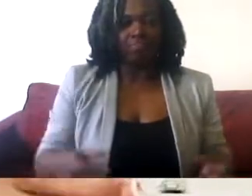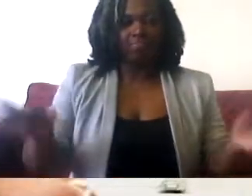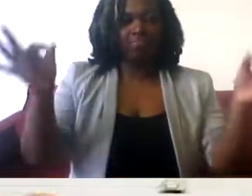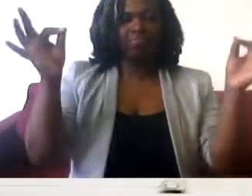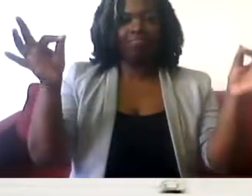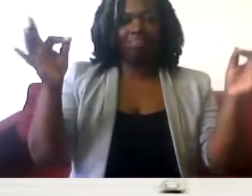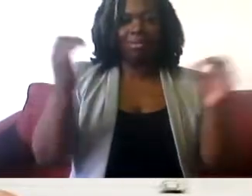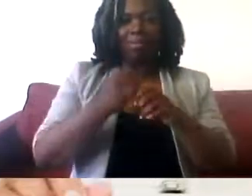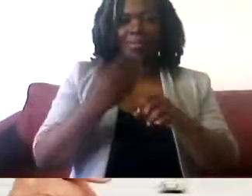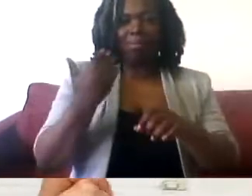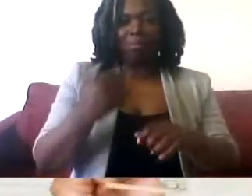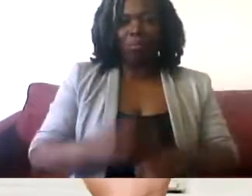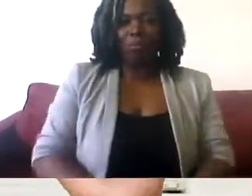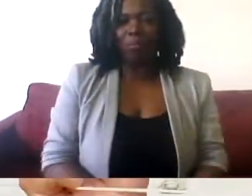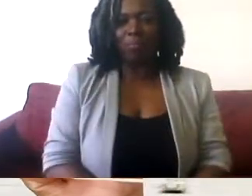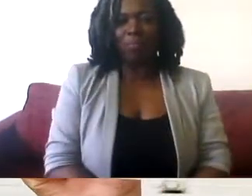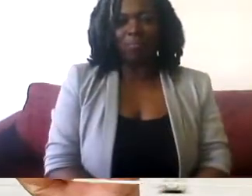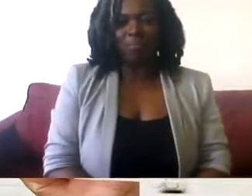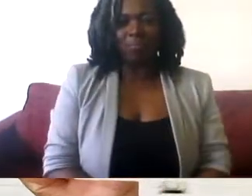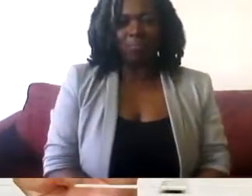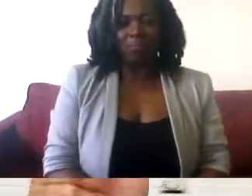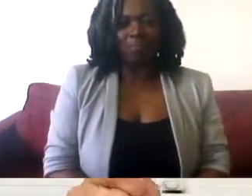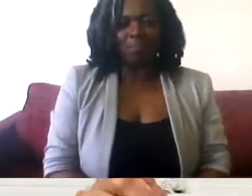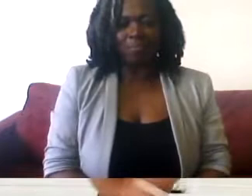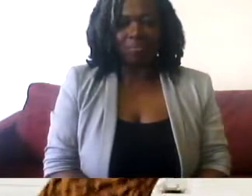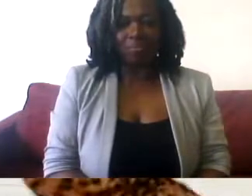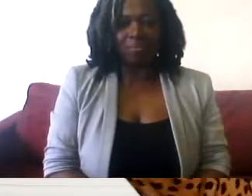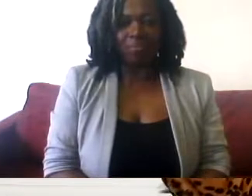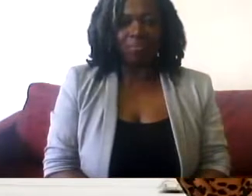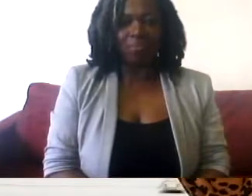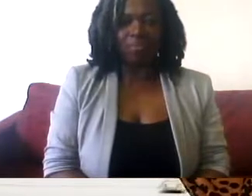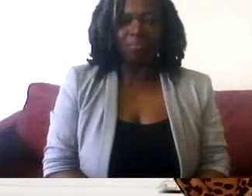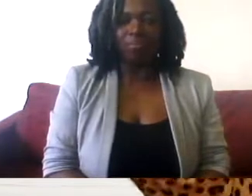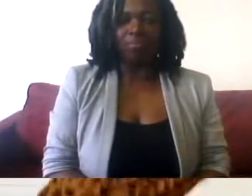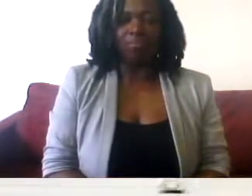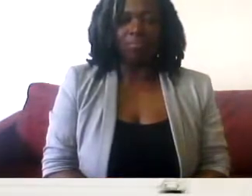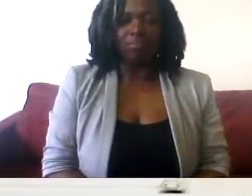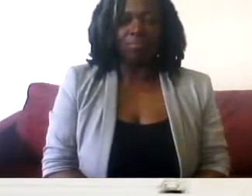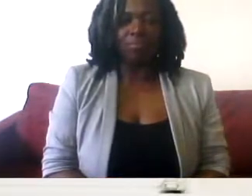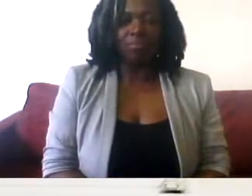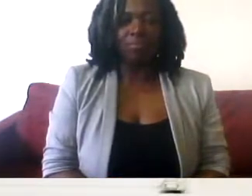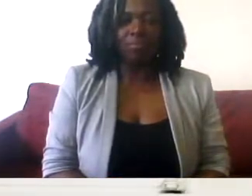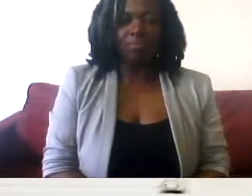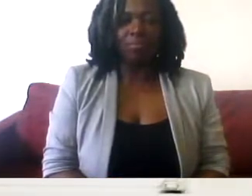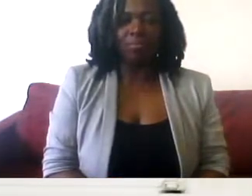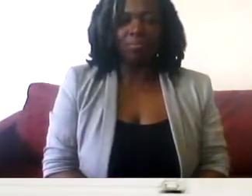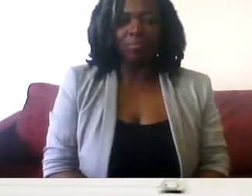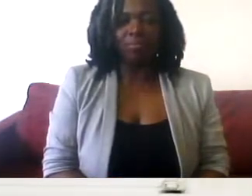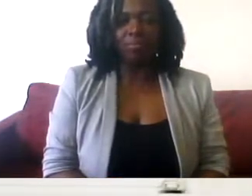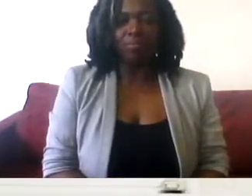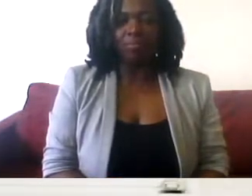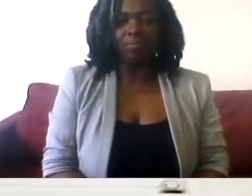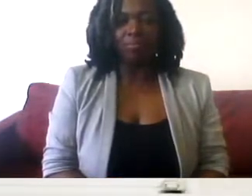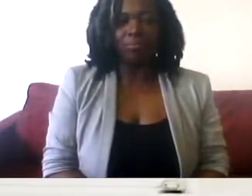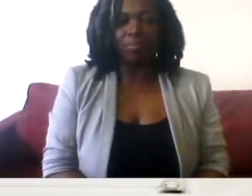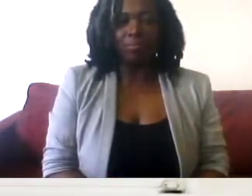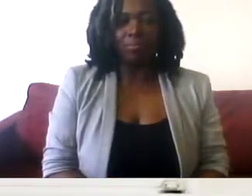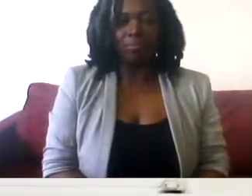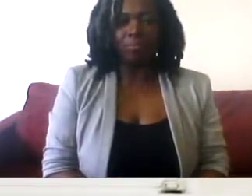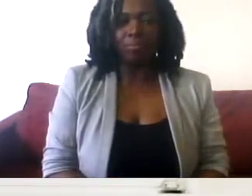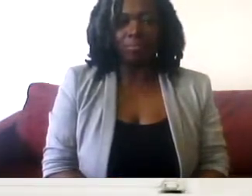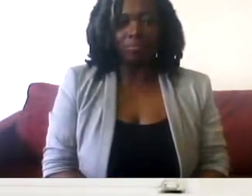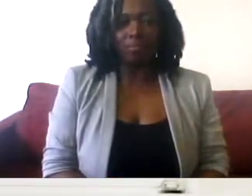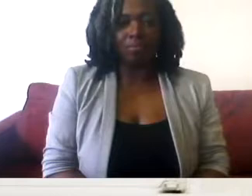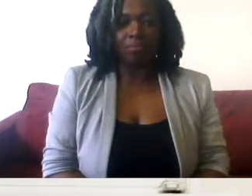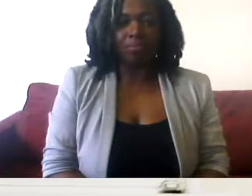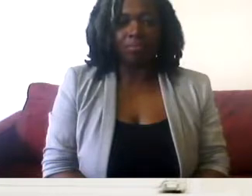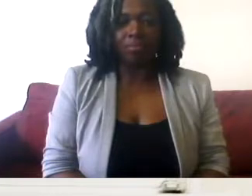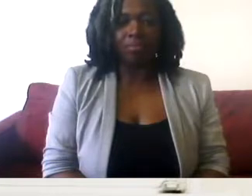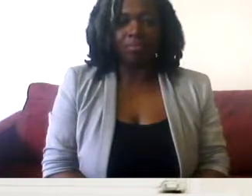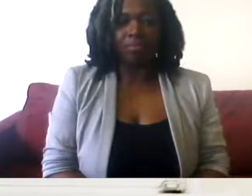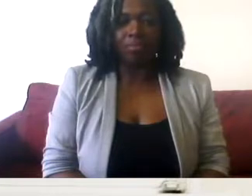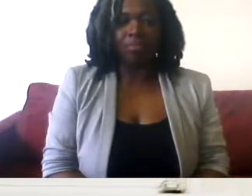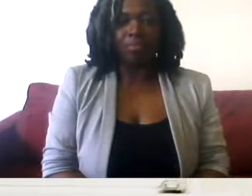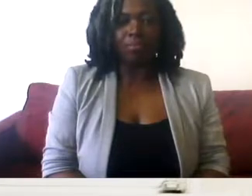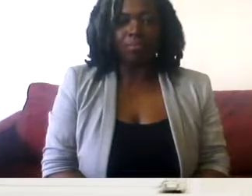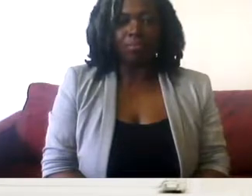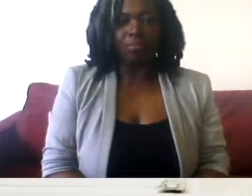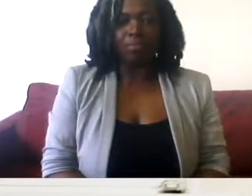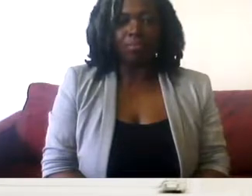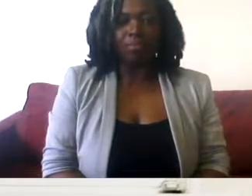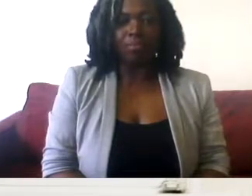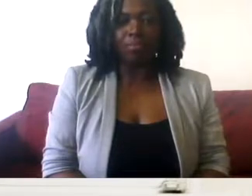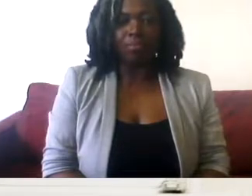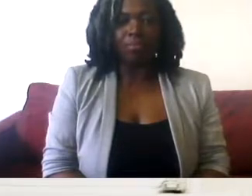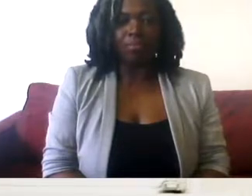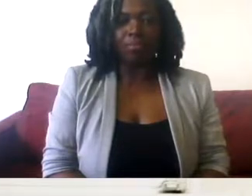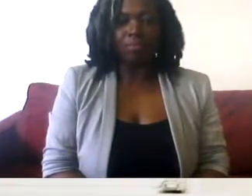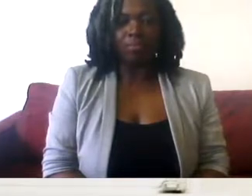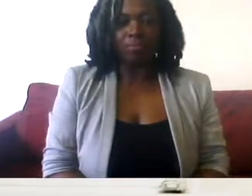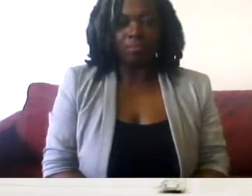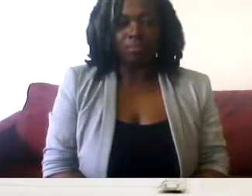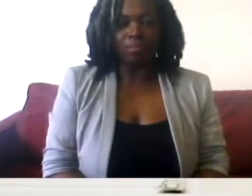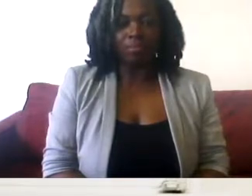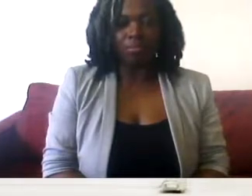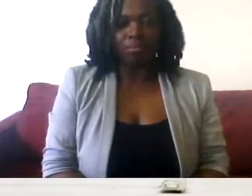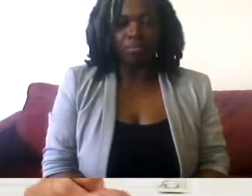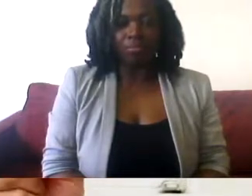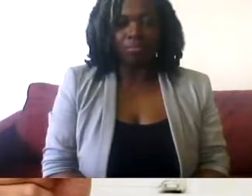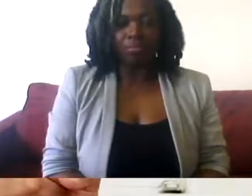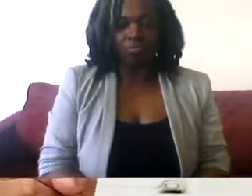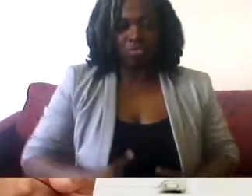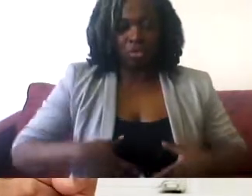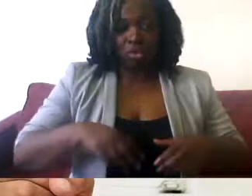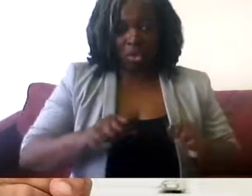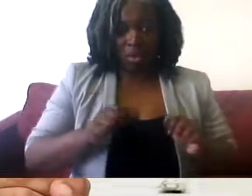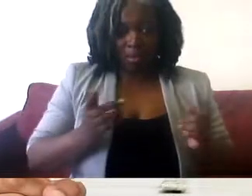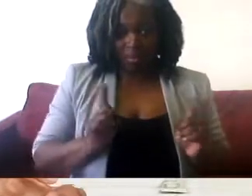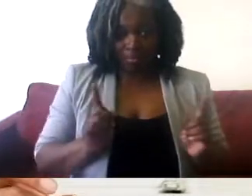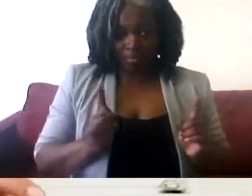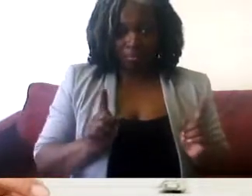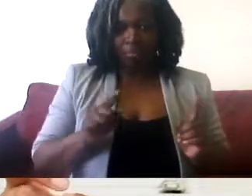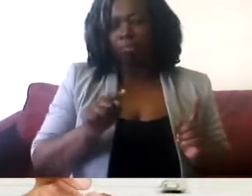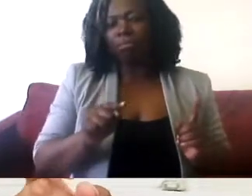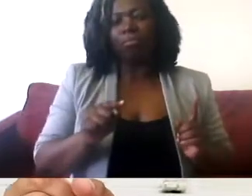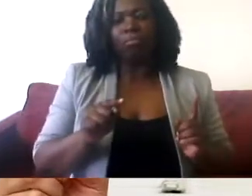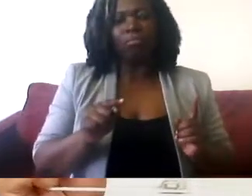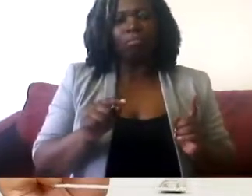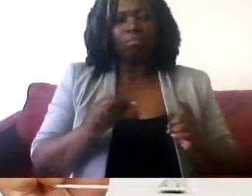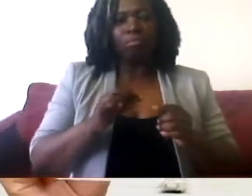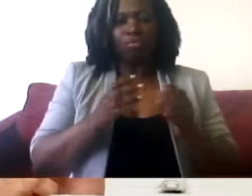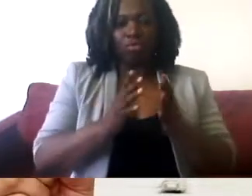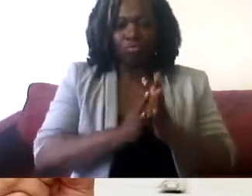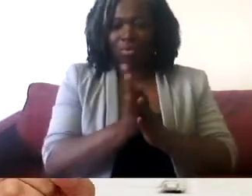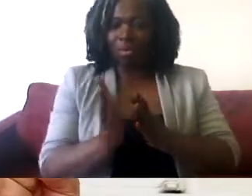Here's one I made earlier. The first step